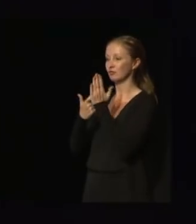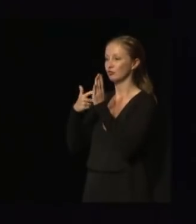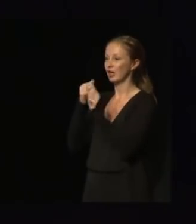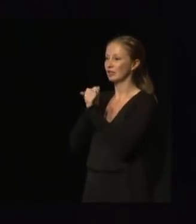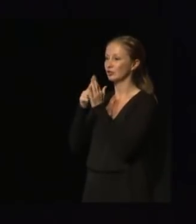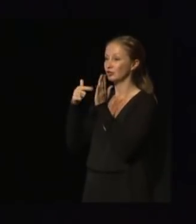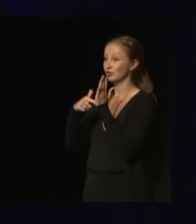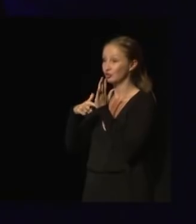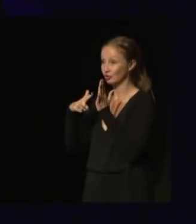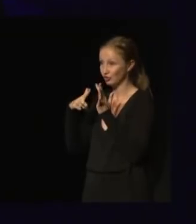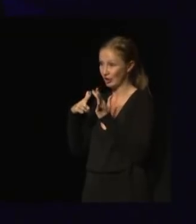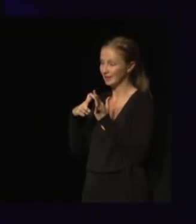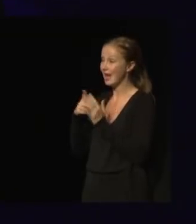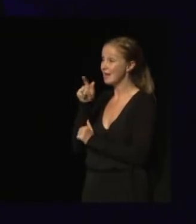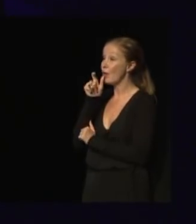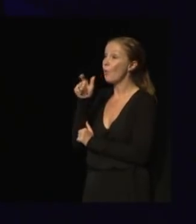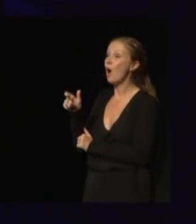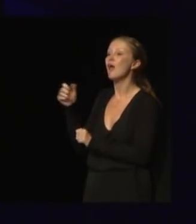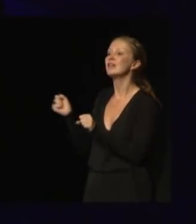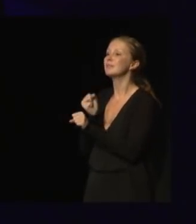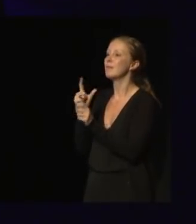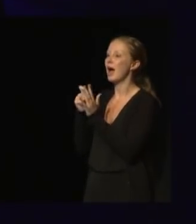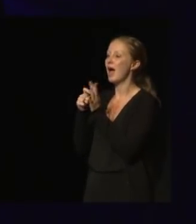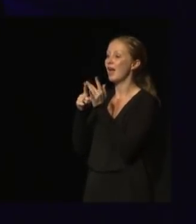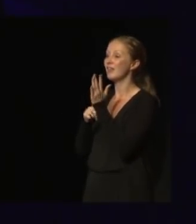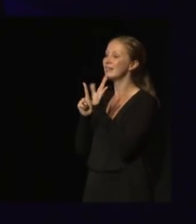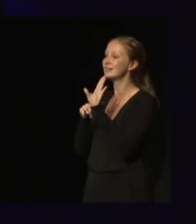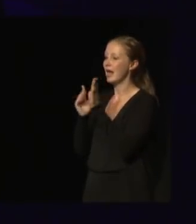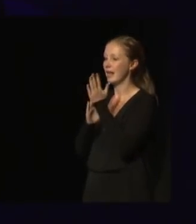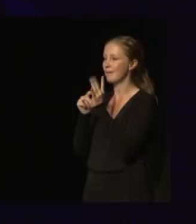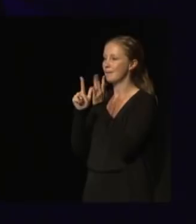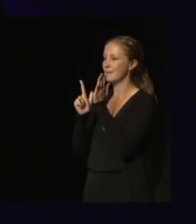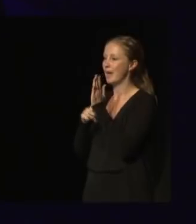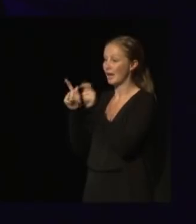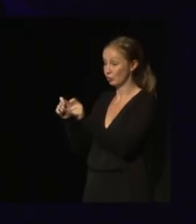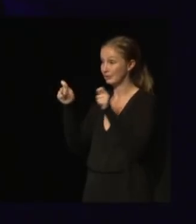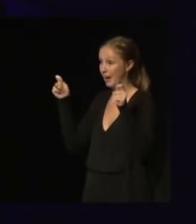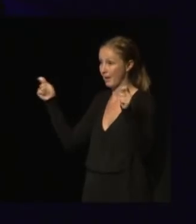"Daily Mail," and it's intended initially -- It differentiates the suffragettes from the suffragists.